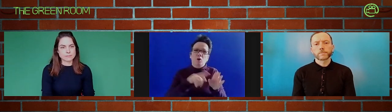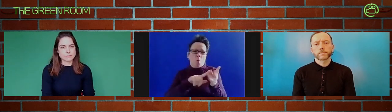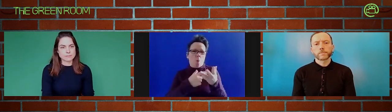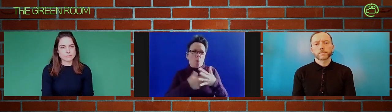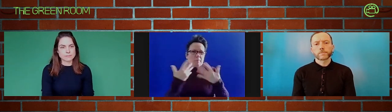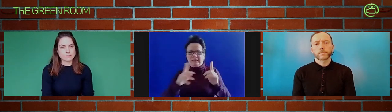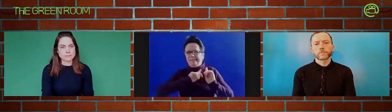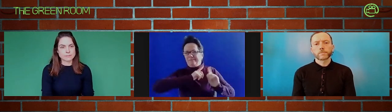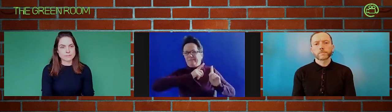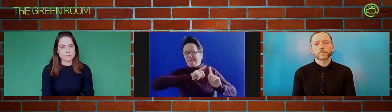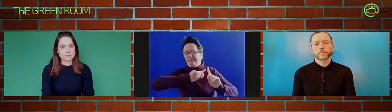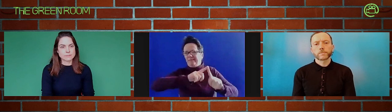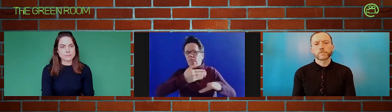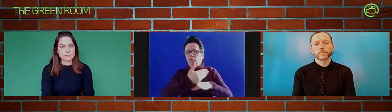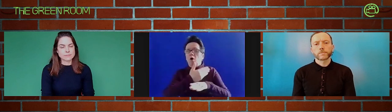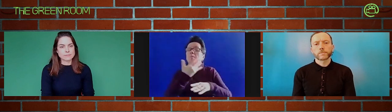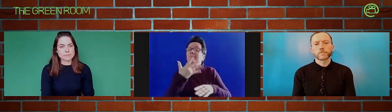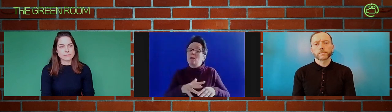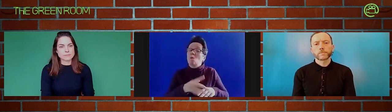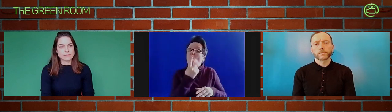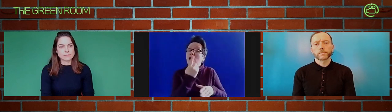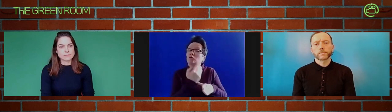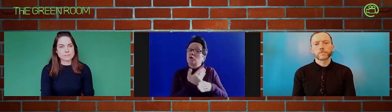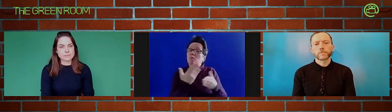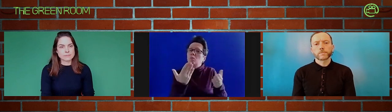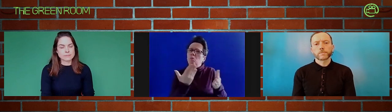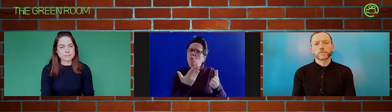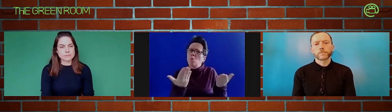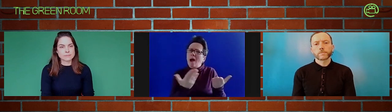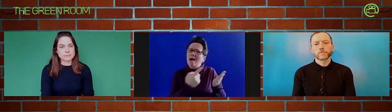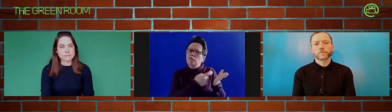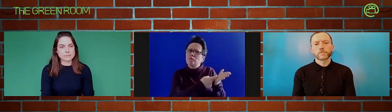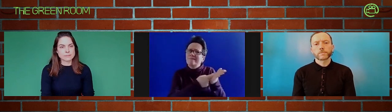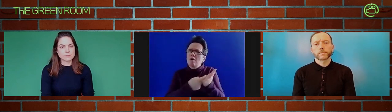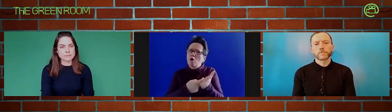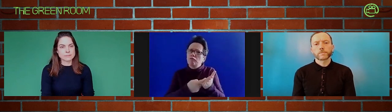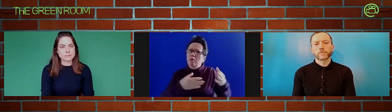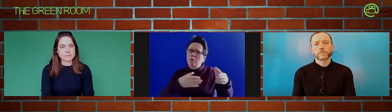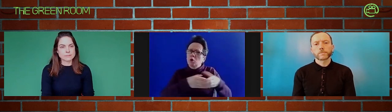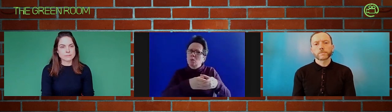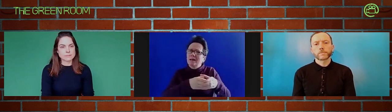was that I worked at a referral unit and I was trained as a